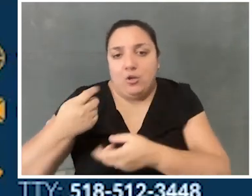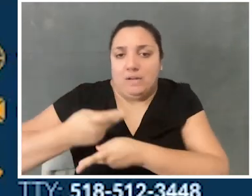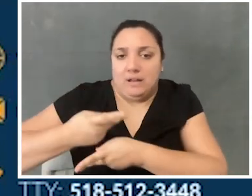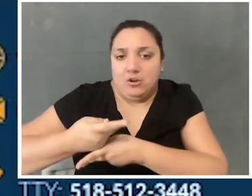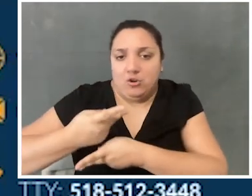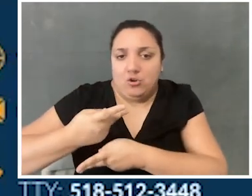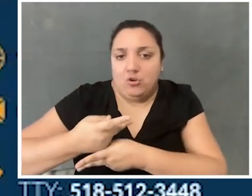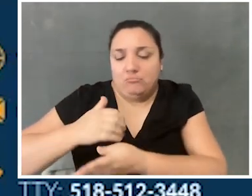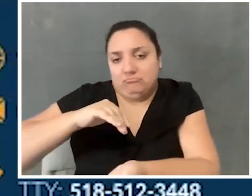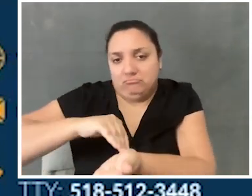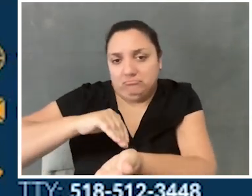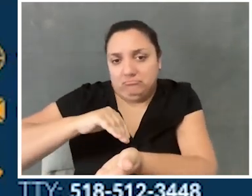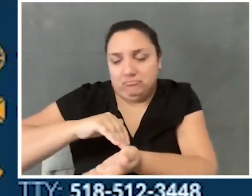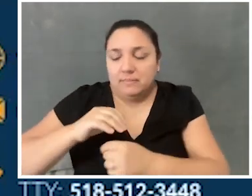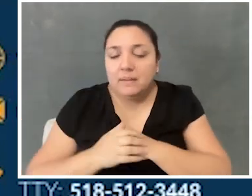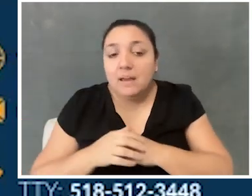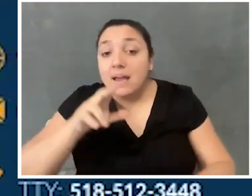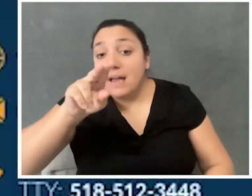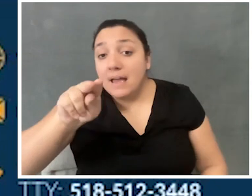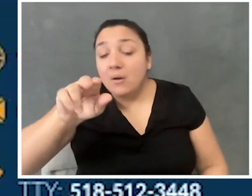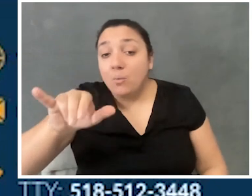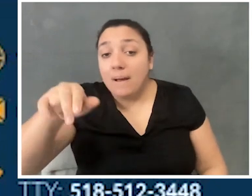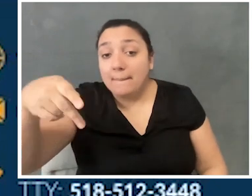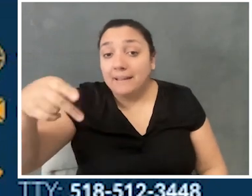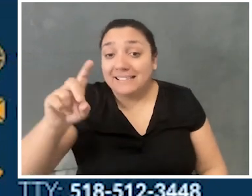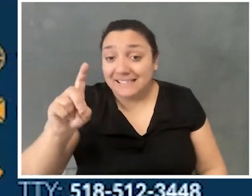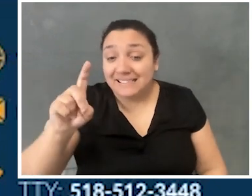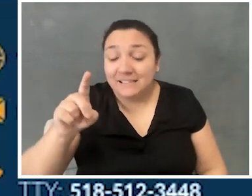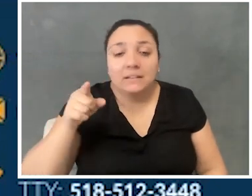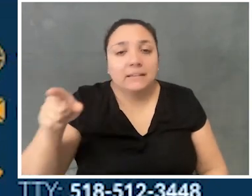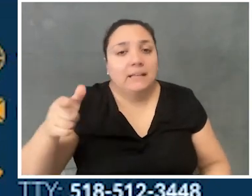the municipality, NYPD was allowing ambulances,